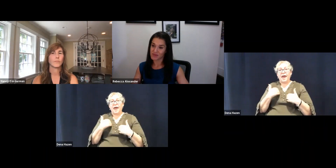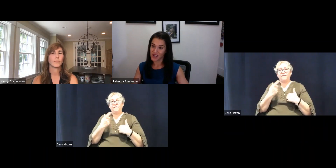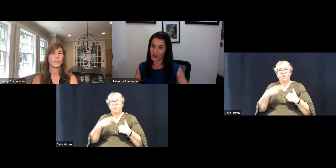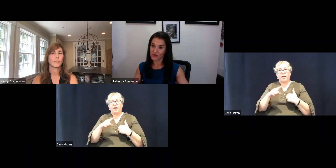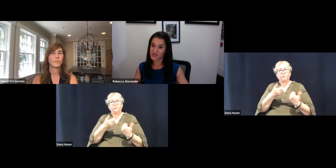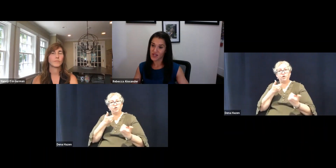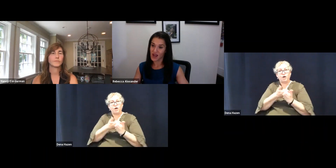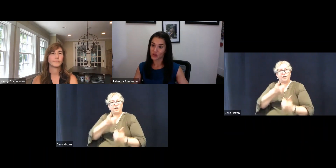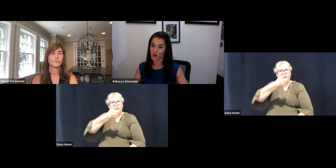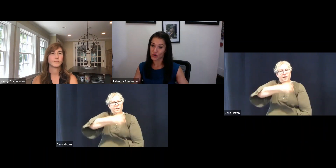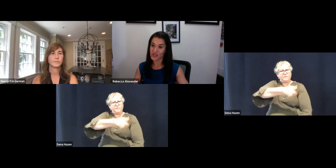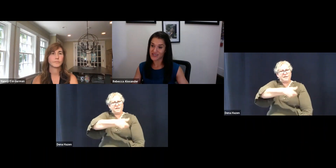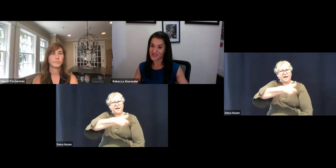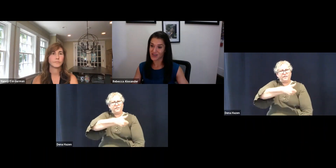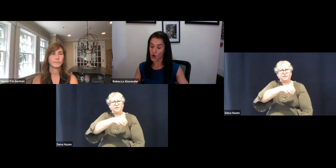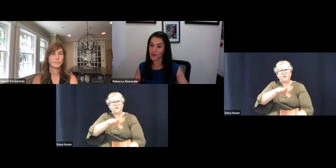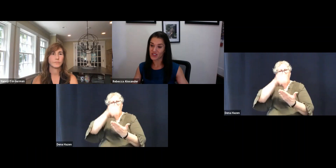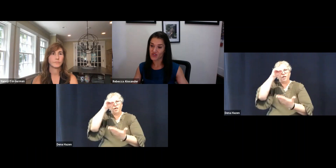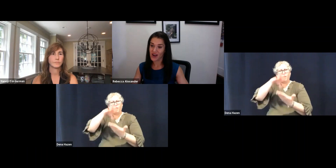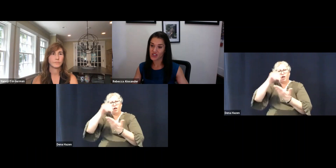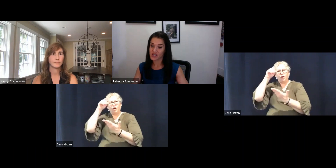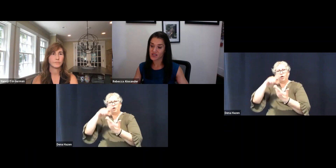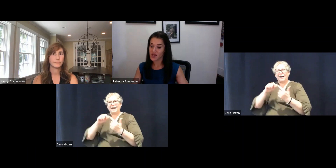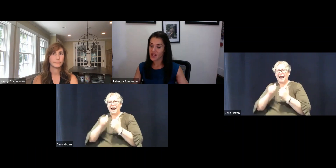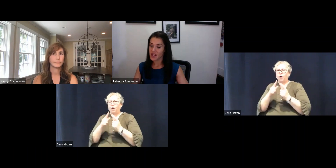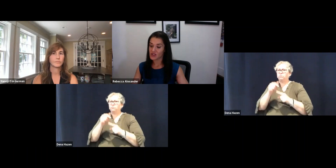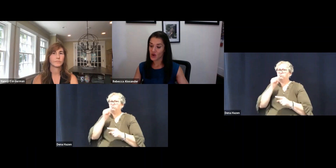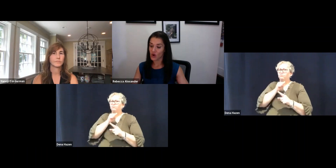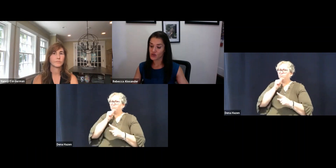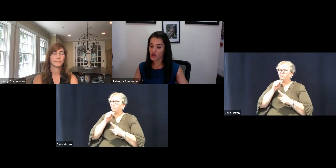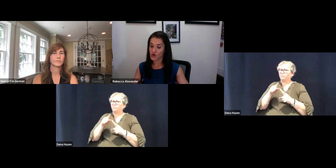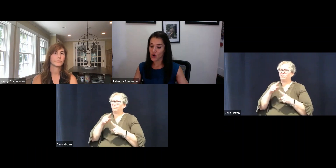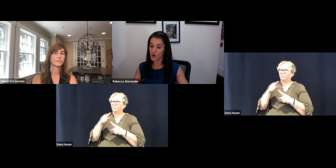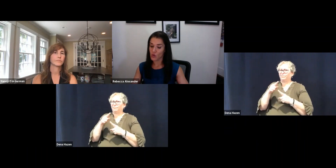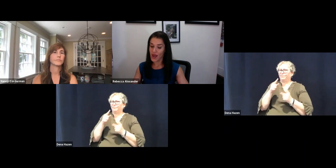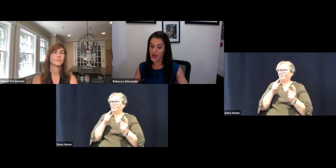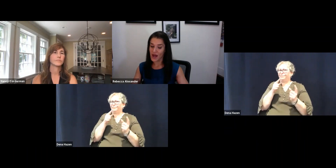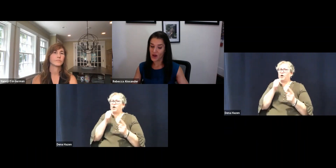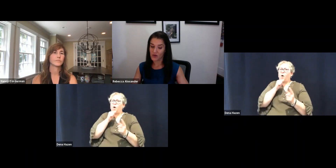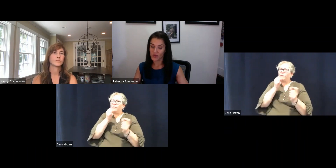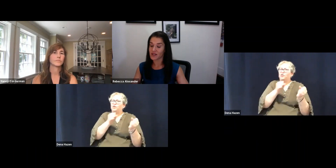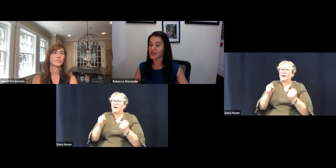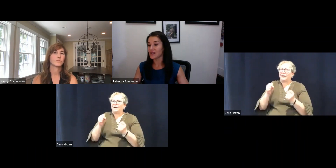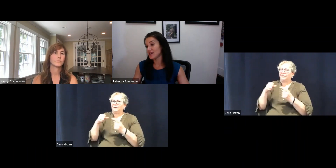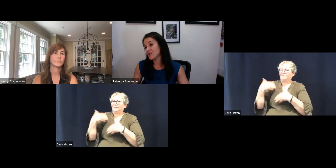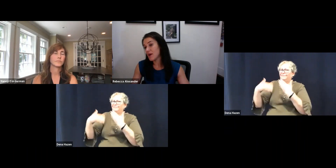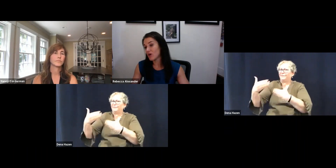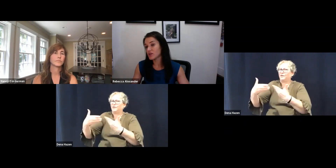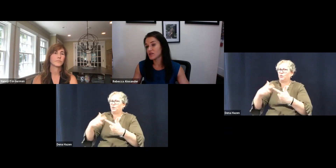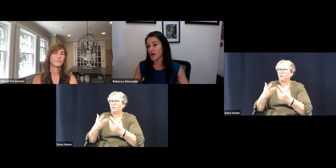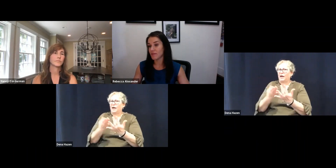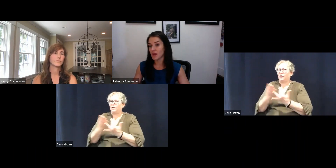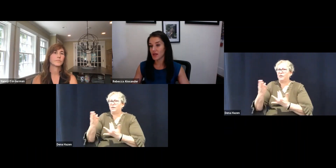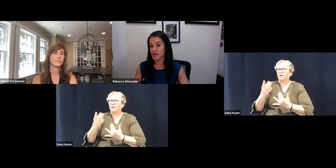themselves and learn these coping strategies is also a way of-- it empowers them.